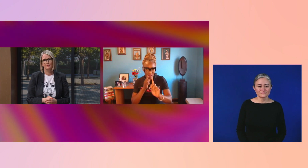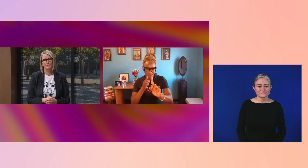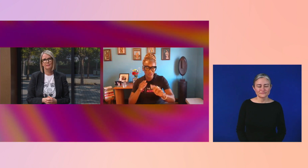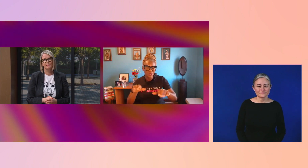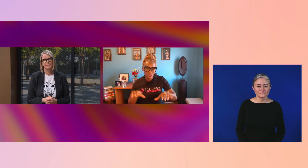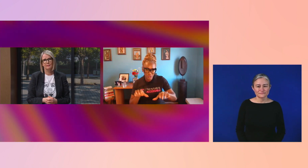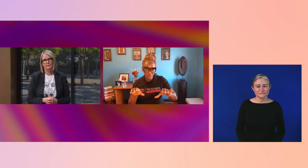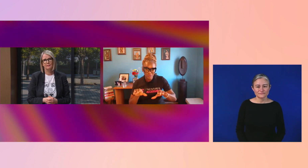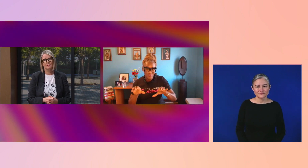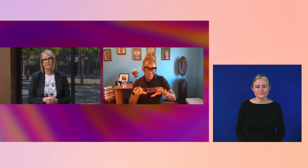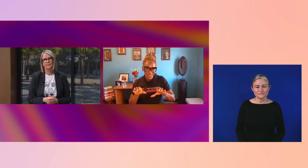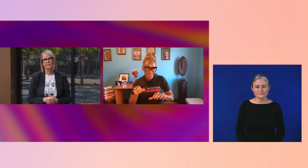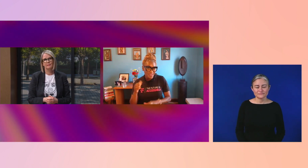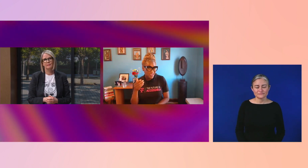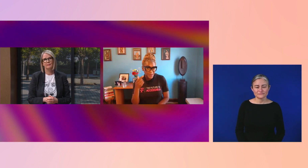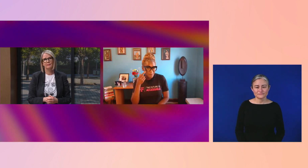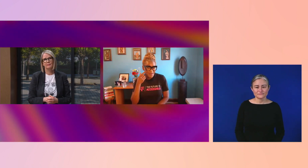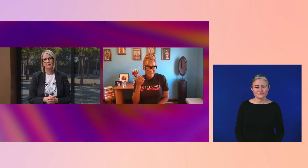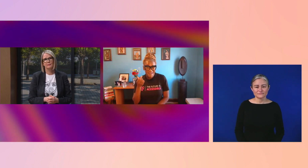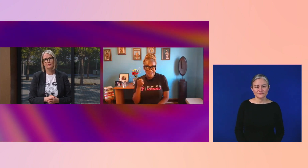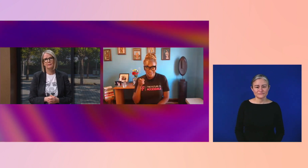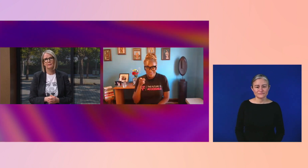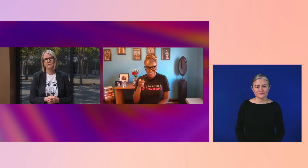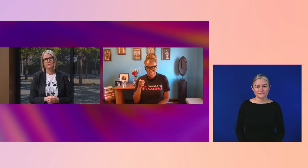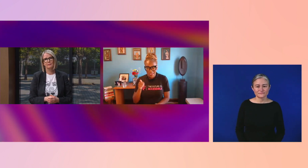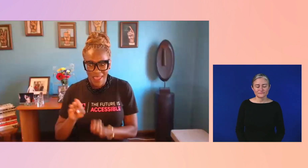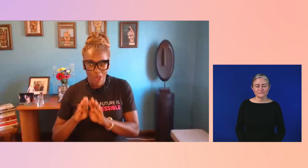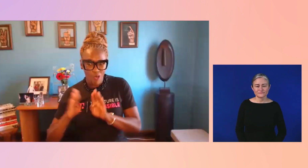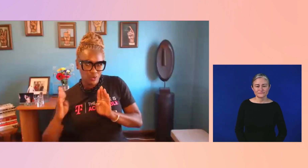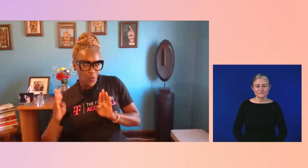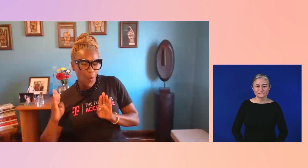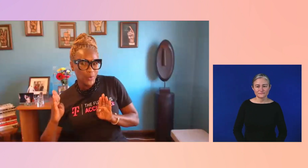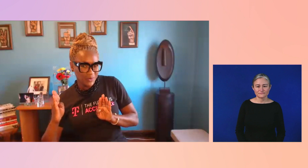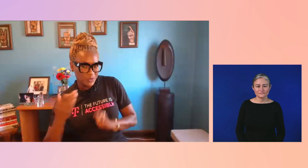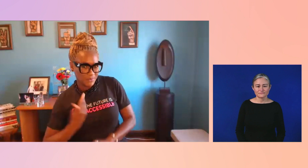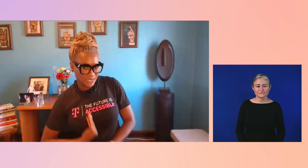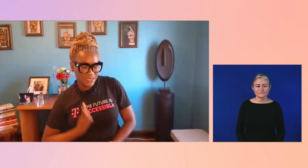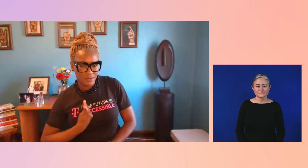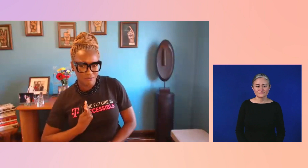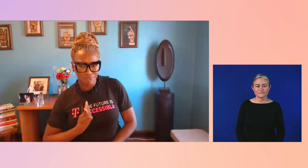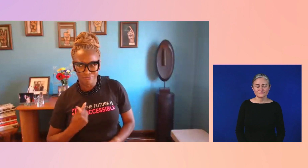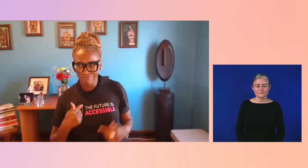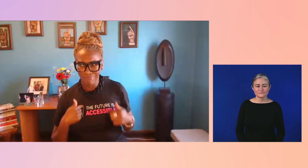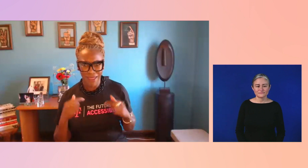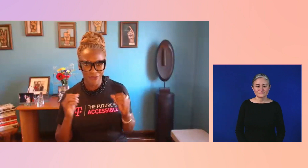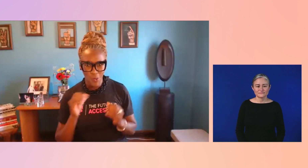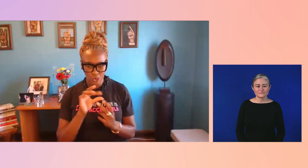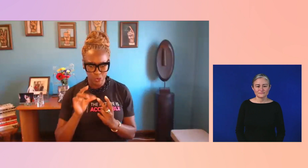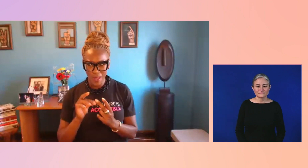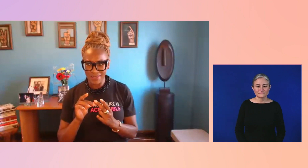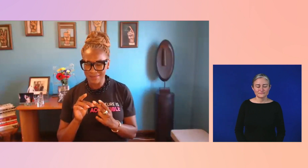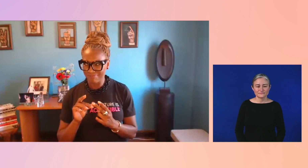the work that I was destined to do. Because of them being able to for me,